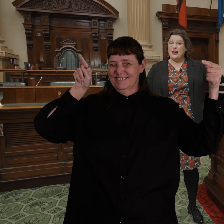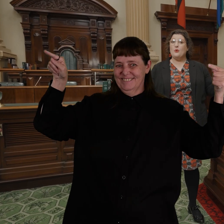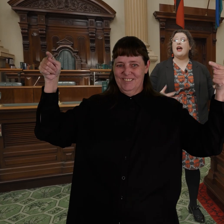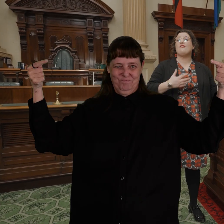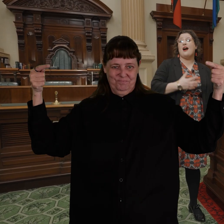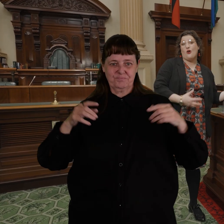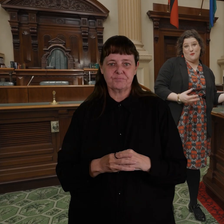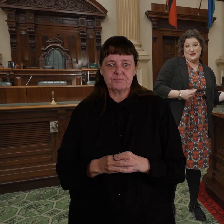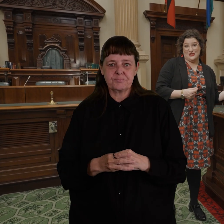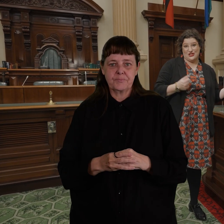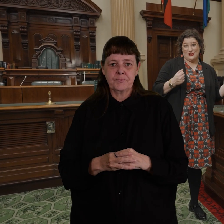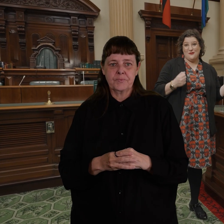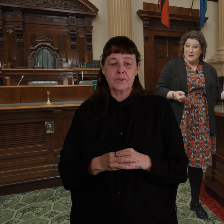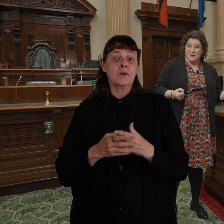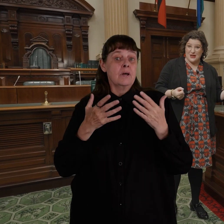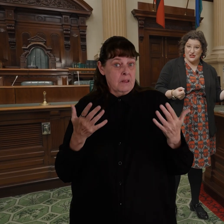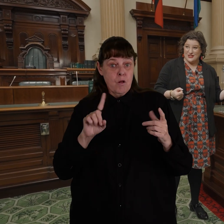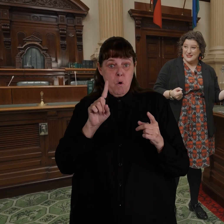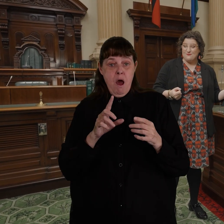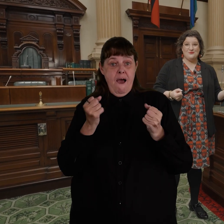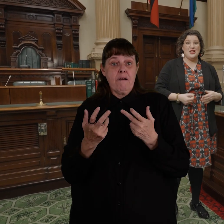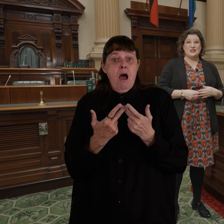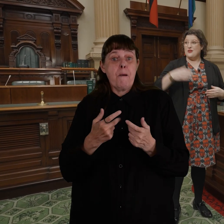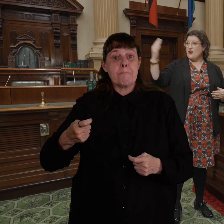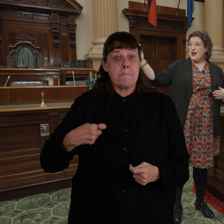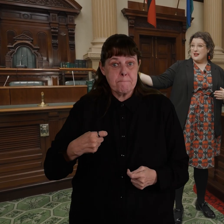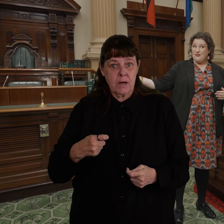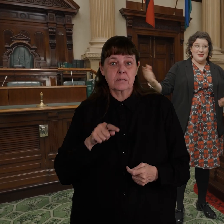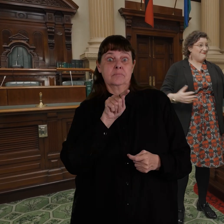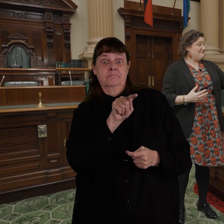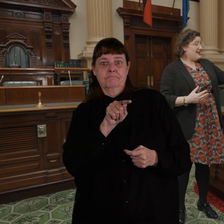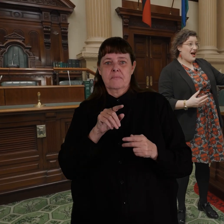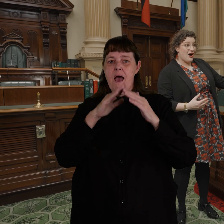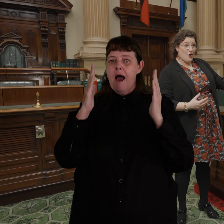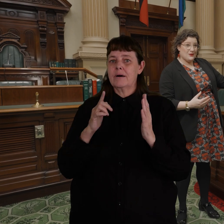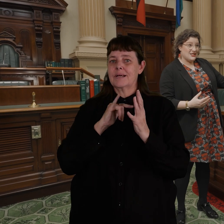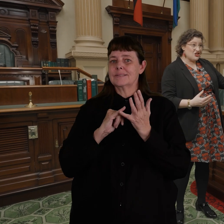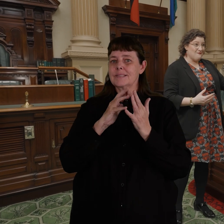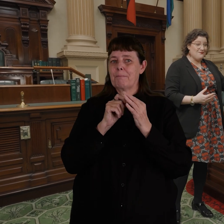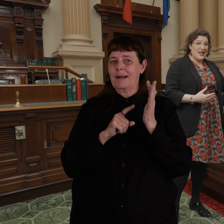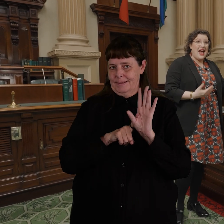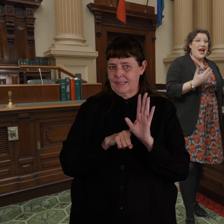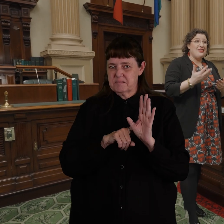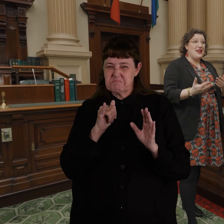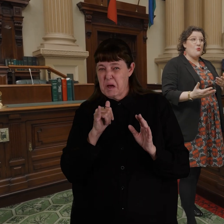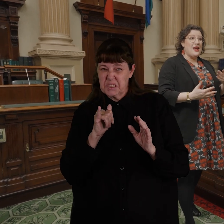back, we have our opposition backbenchers. So we've got our government, our opposition, and then